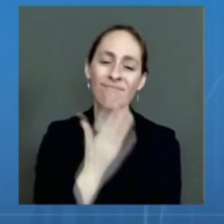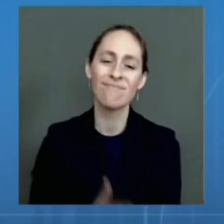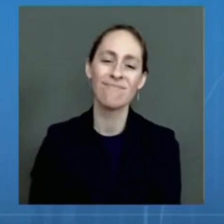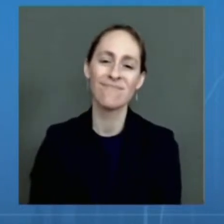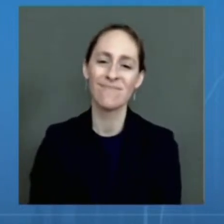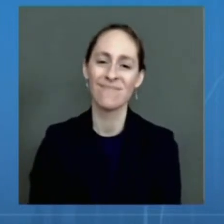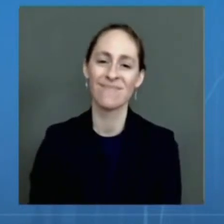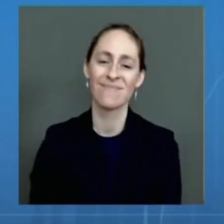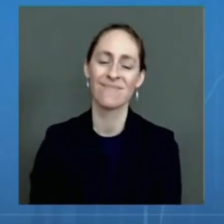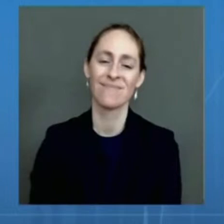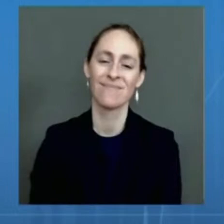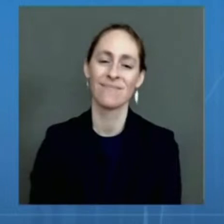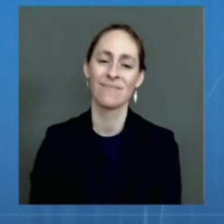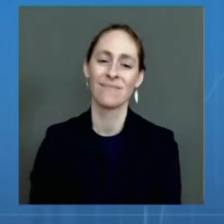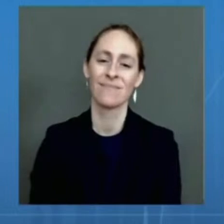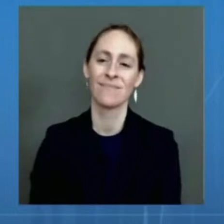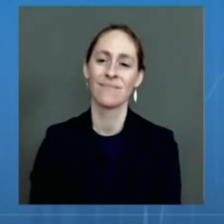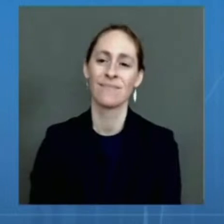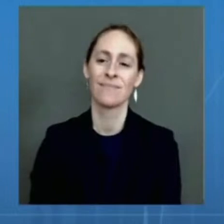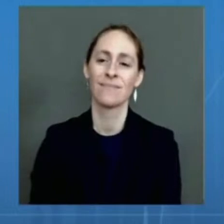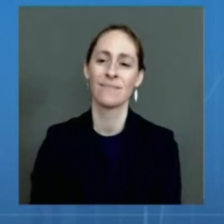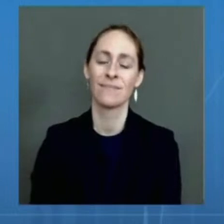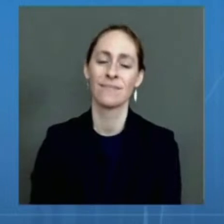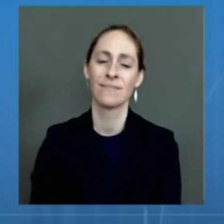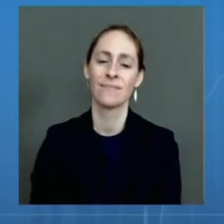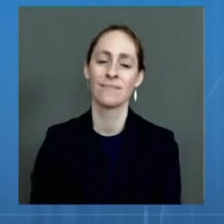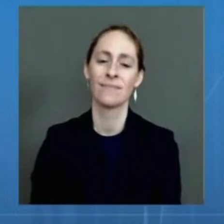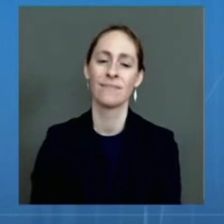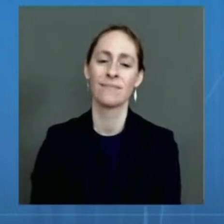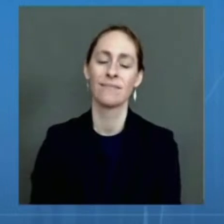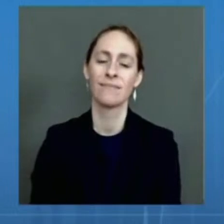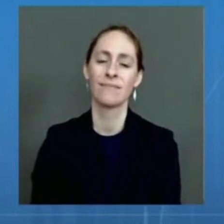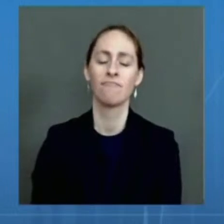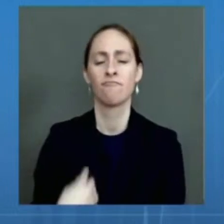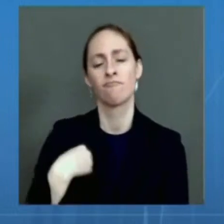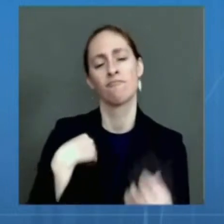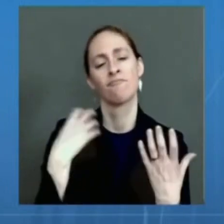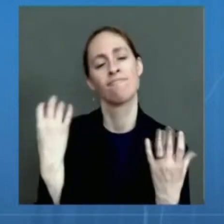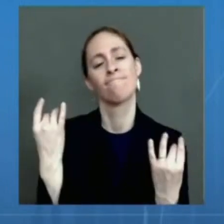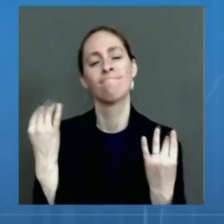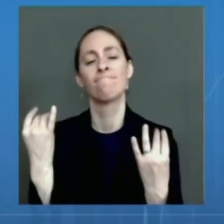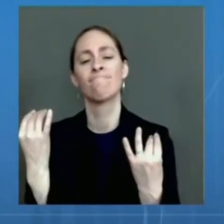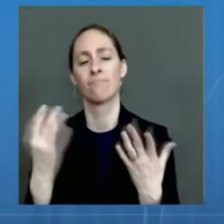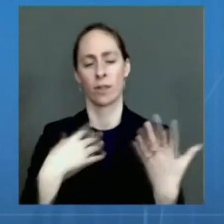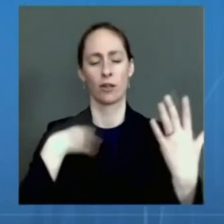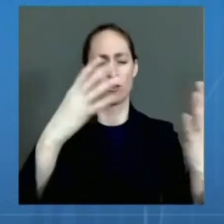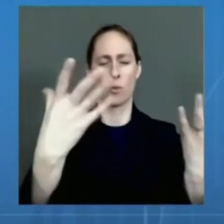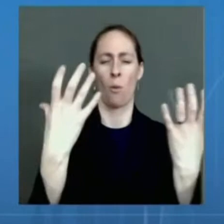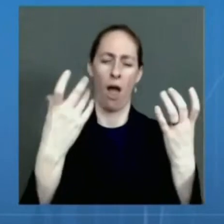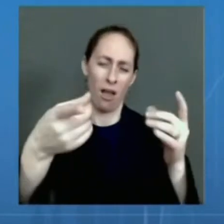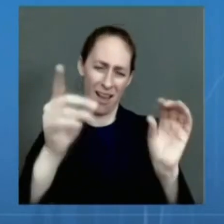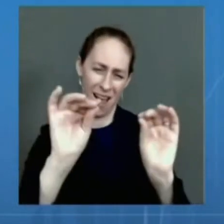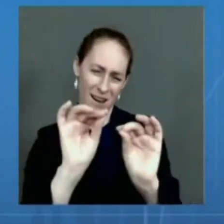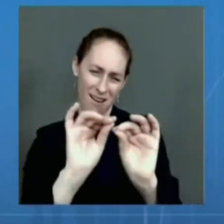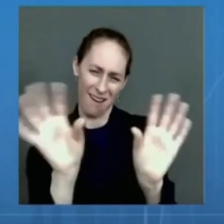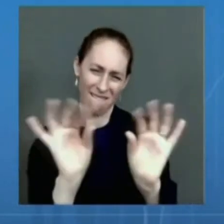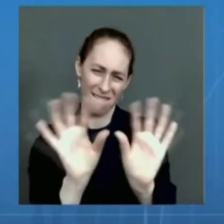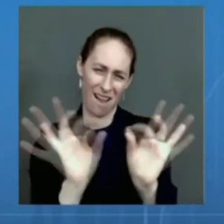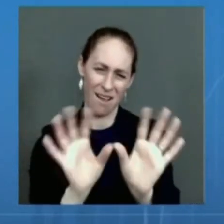THANK YOU. I APPRECIATE YOU DOING THIS AND COMING BACK TO ME RIGHT AWAY. SO I JUST WANTED TO FOR SOME